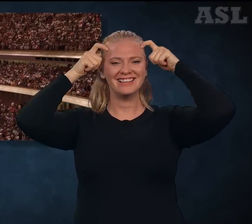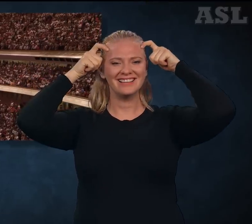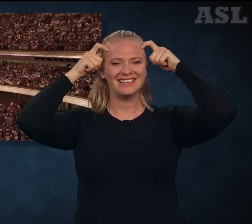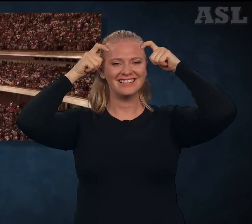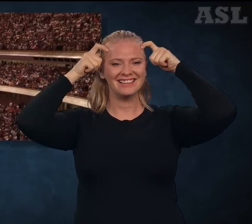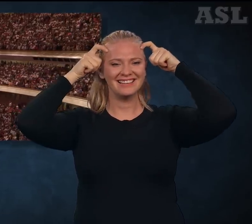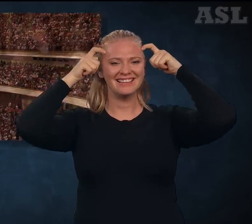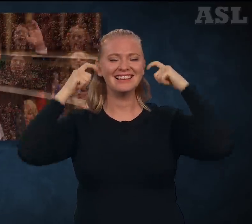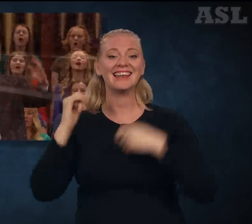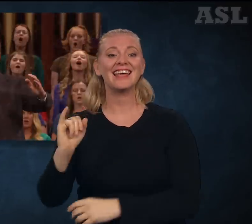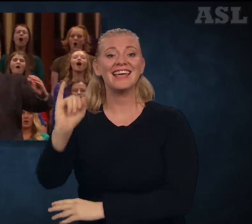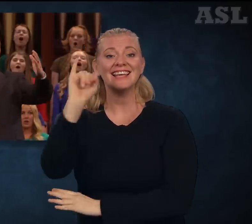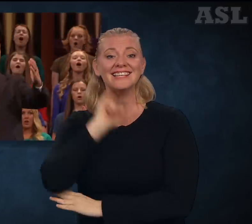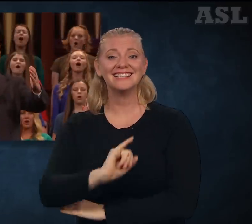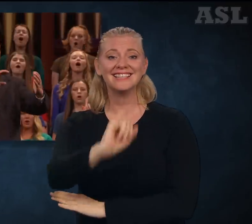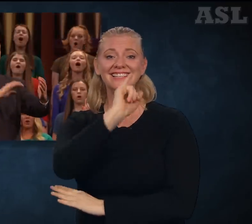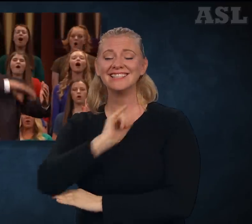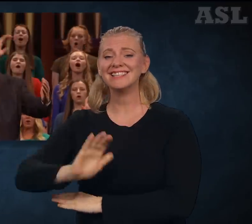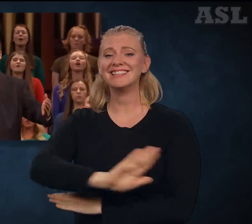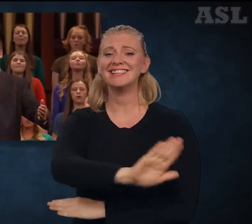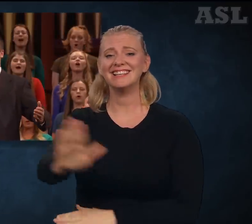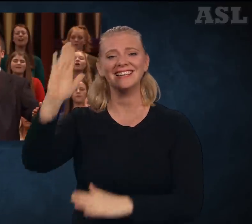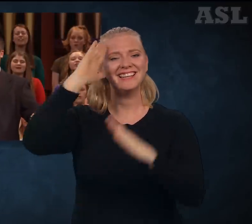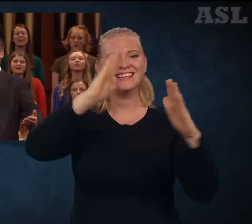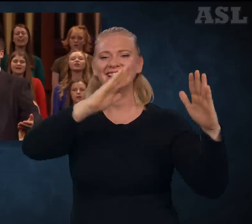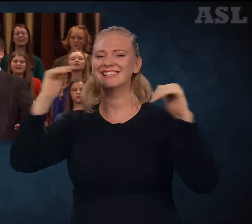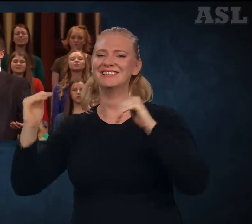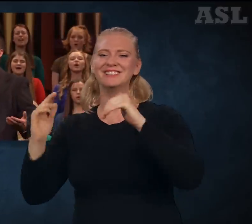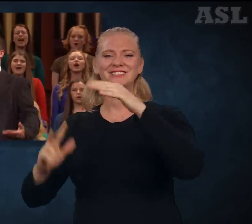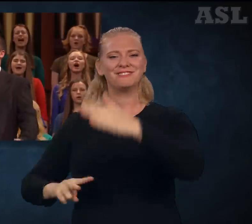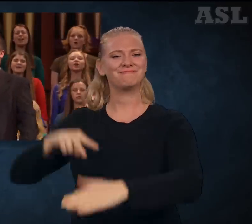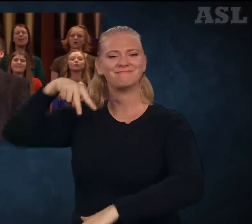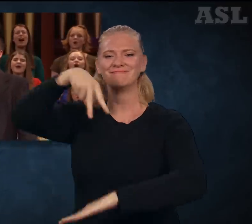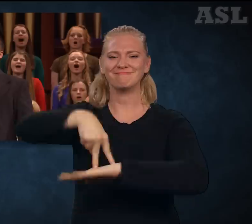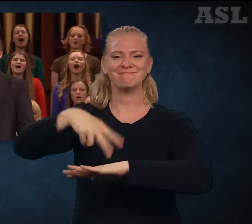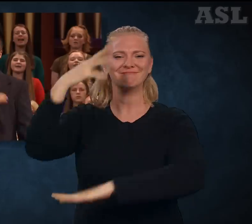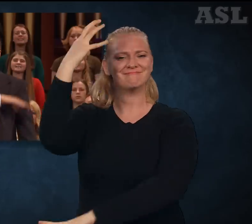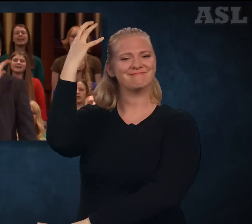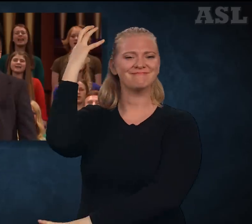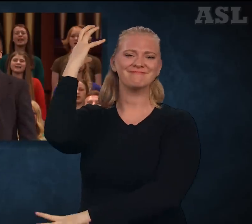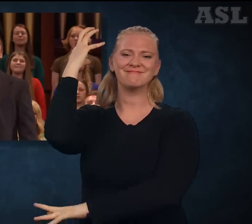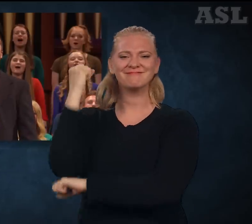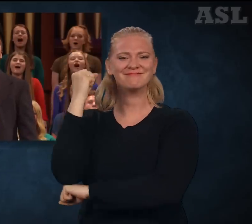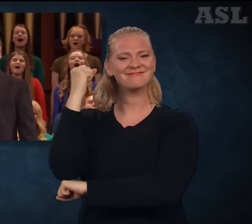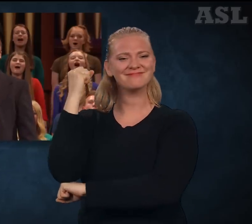THY REWARD THE VICTOR'S CROWN.